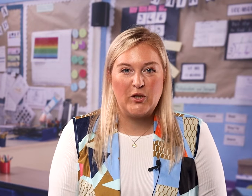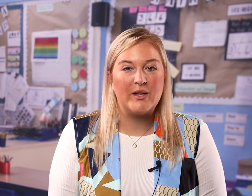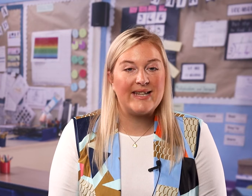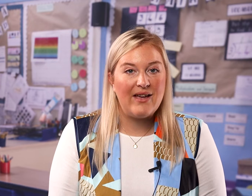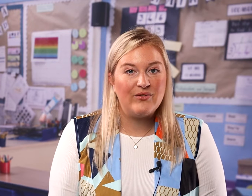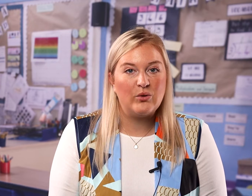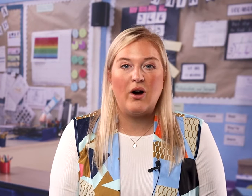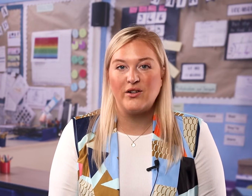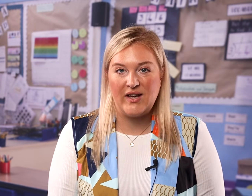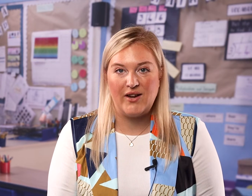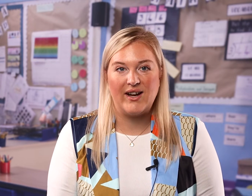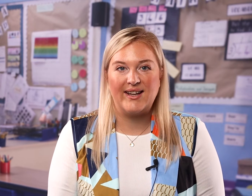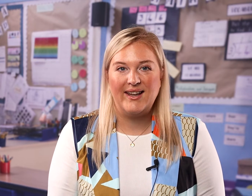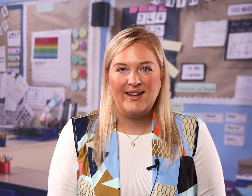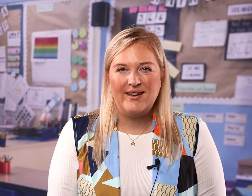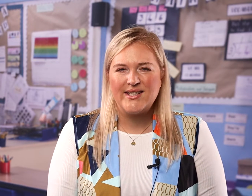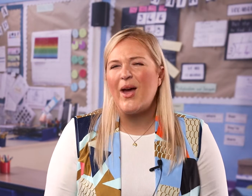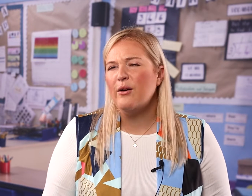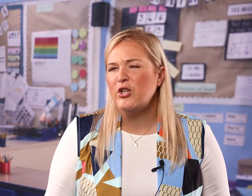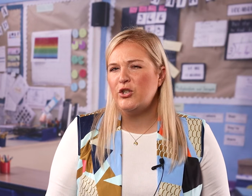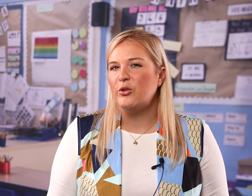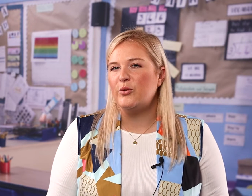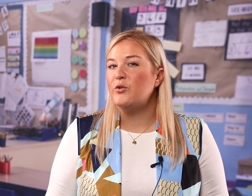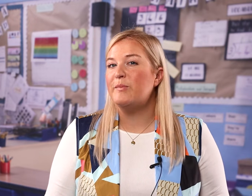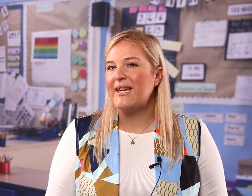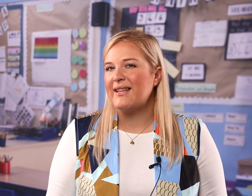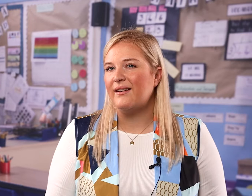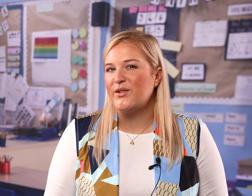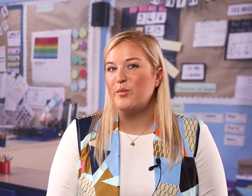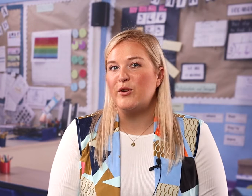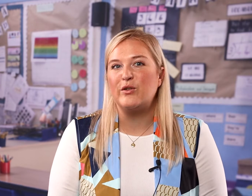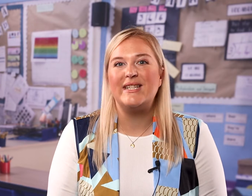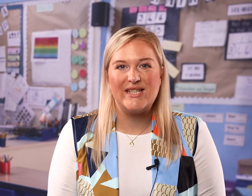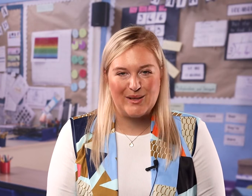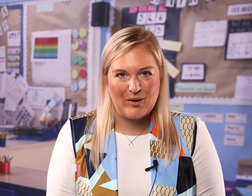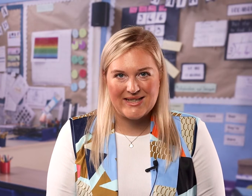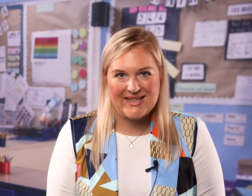people who are deaf or hard of hearing so how can you use BSL to improve your teaching practice?